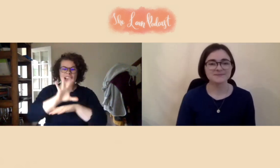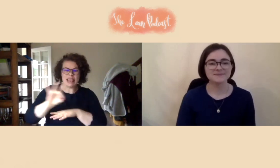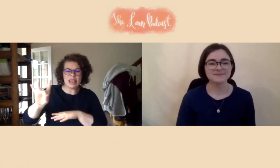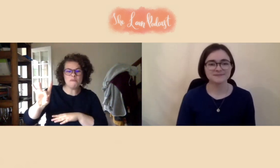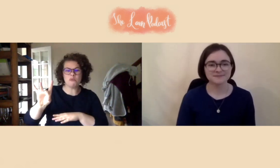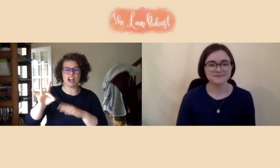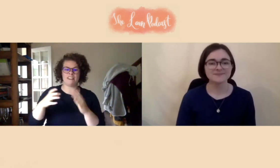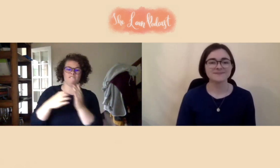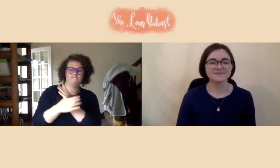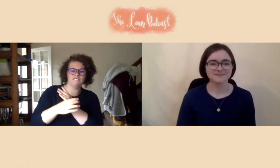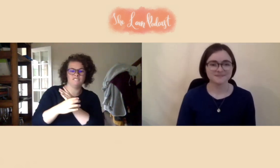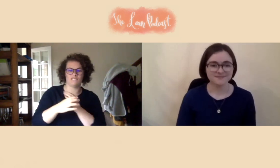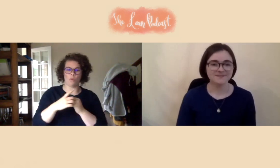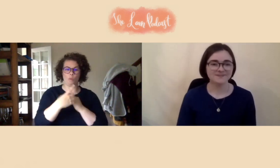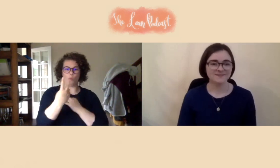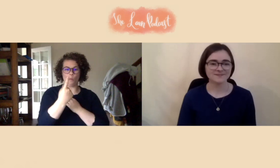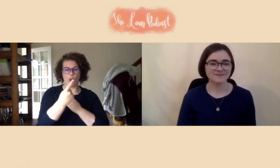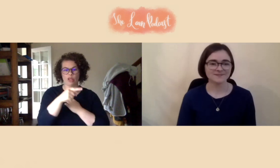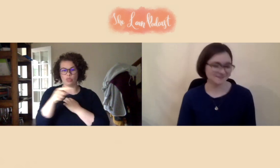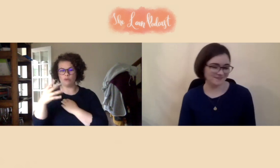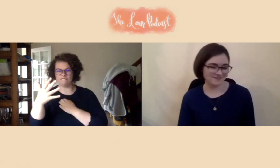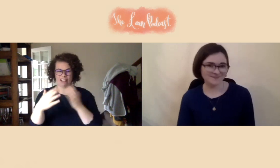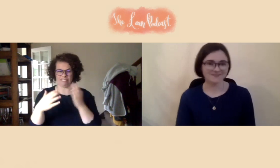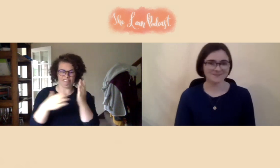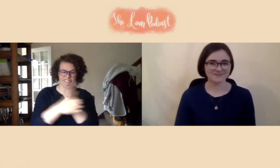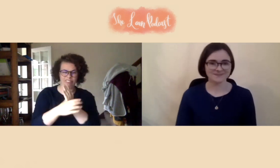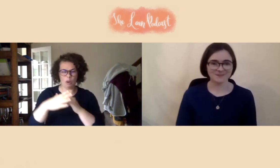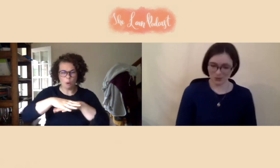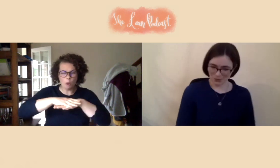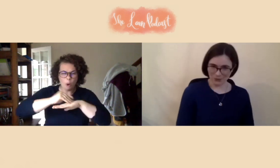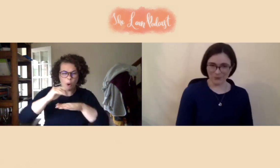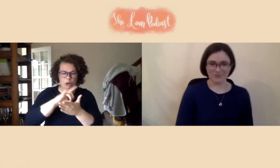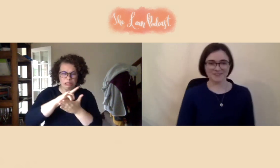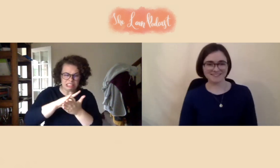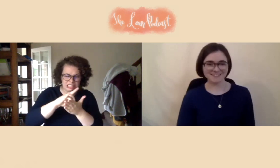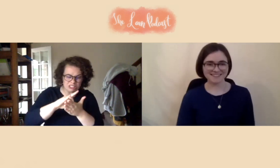volumes one through five. Then we've also got "Limerick History and Society,